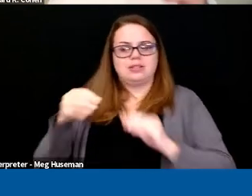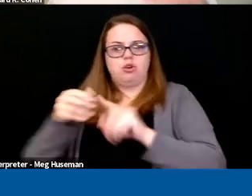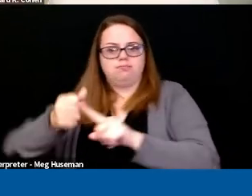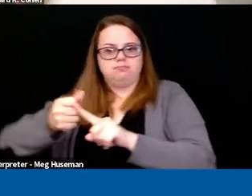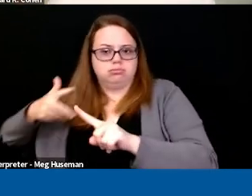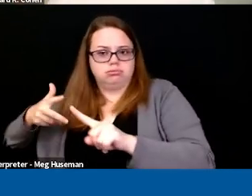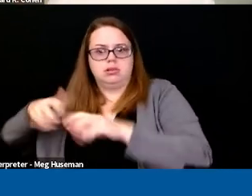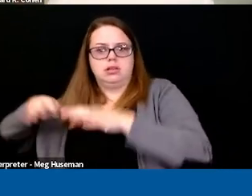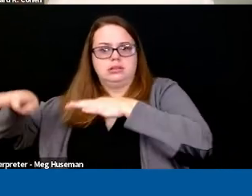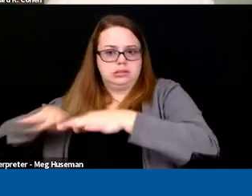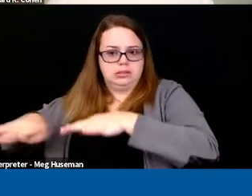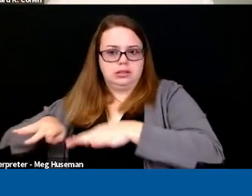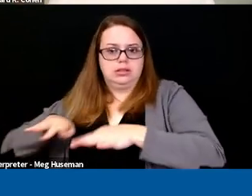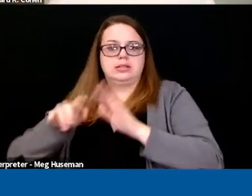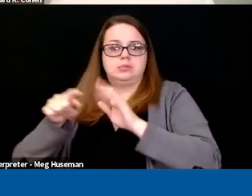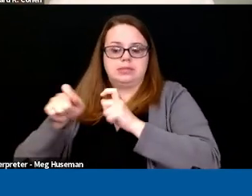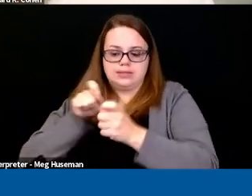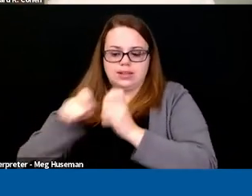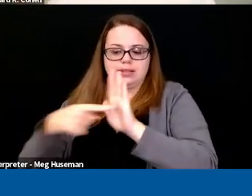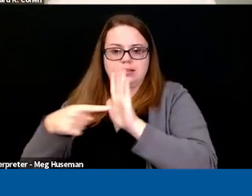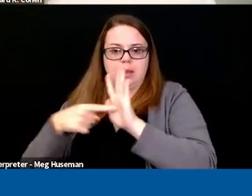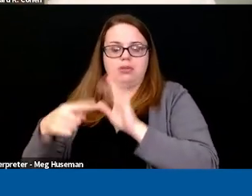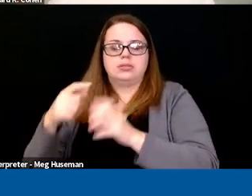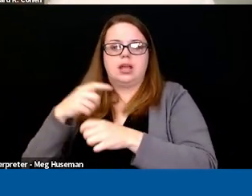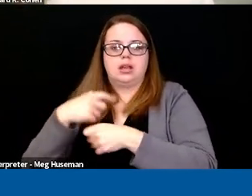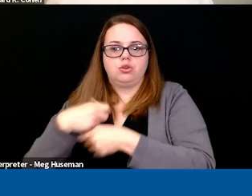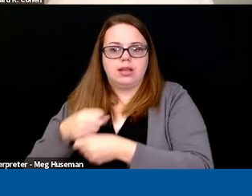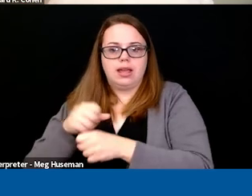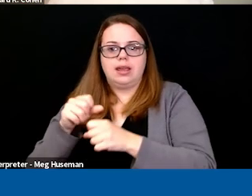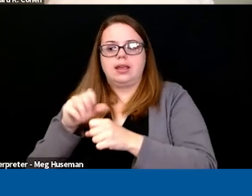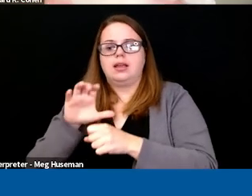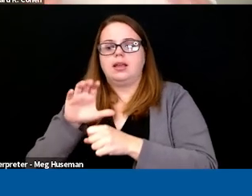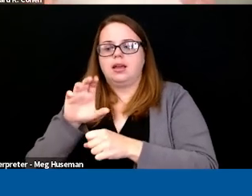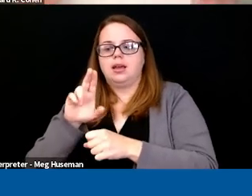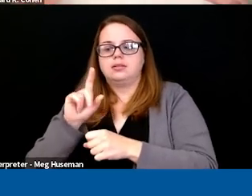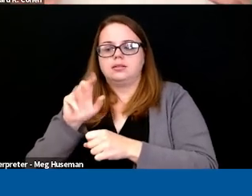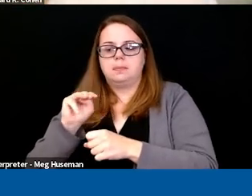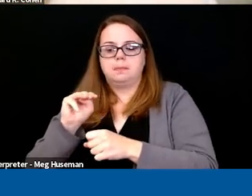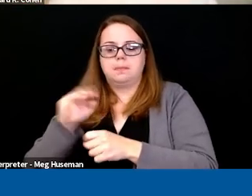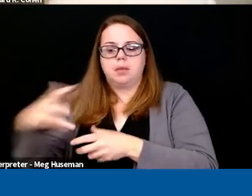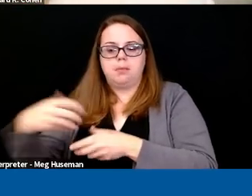and then also go through specific examples and creating a custom component and showing you from start to finish.